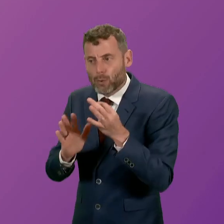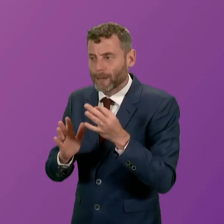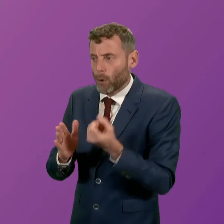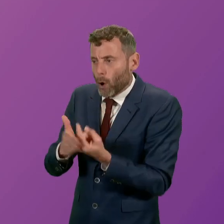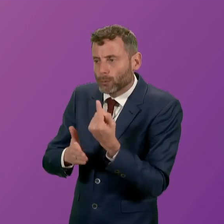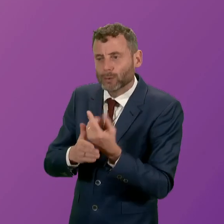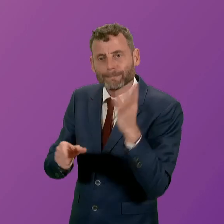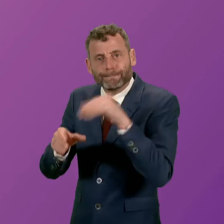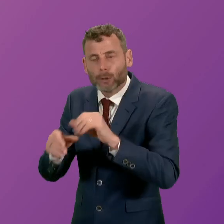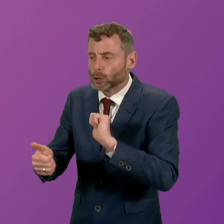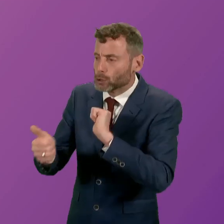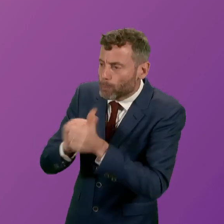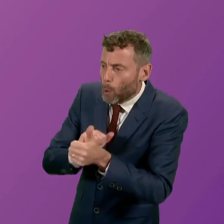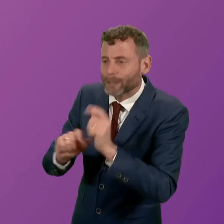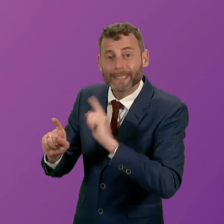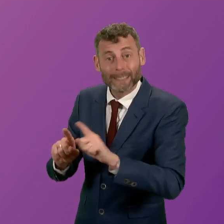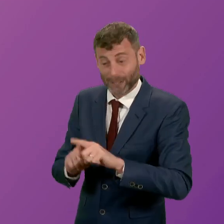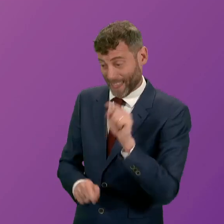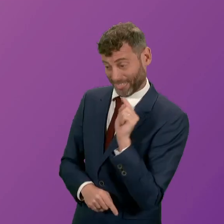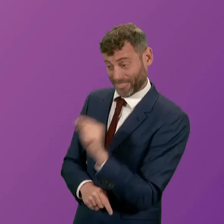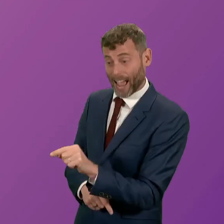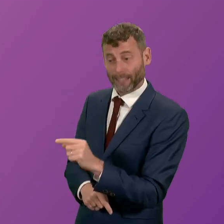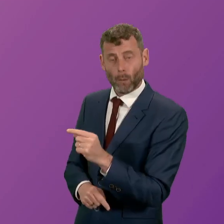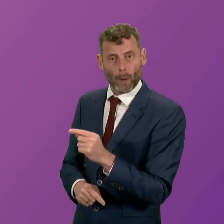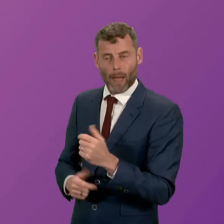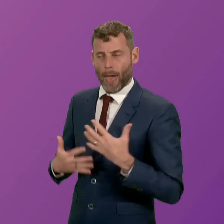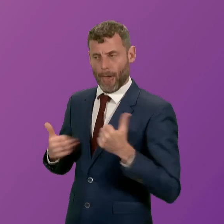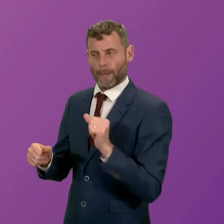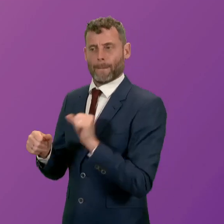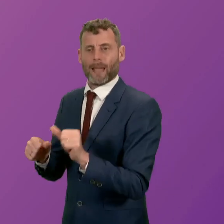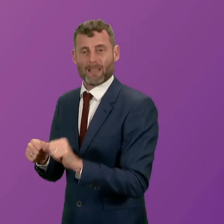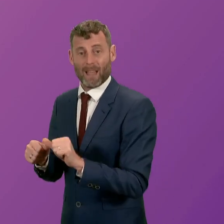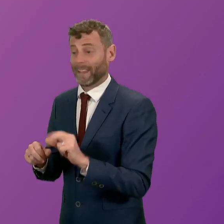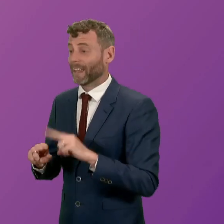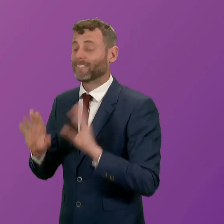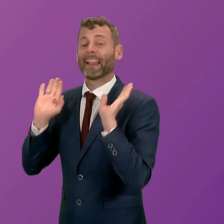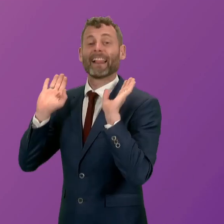Government continues on its current trajectory, the health service will fast become unsustainable.